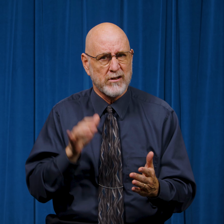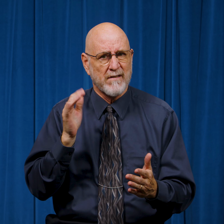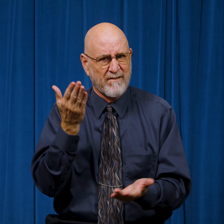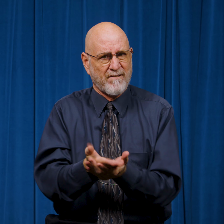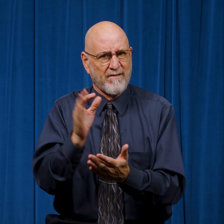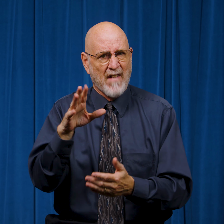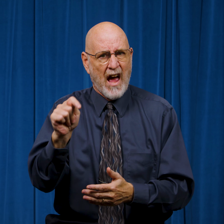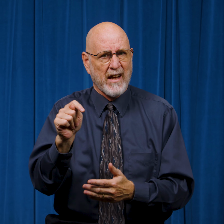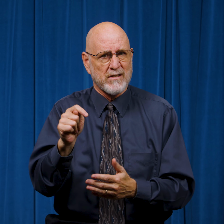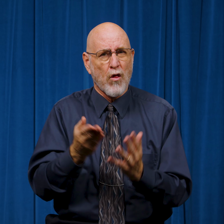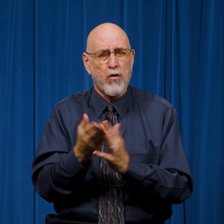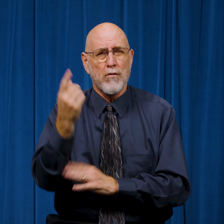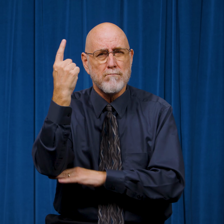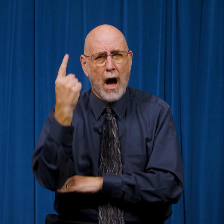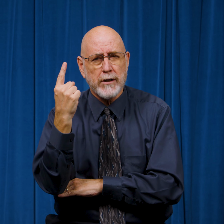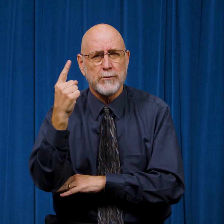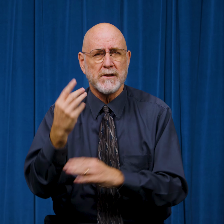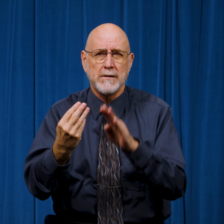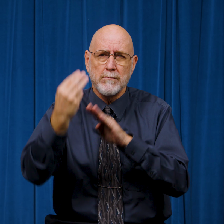through the monuments and memorials constructed,